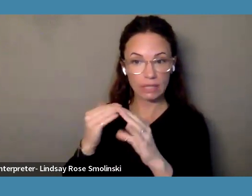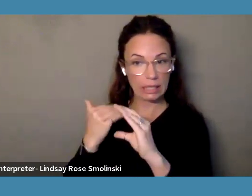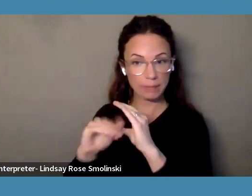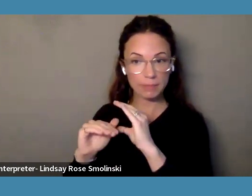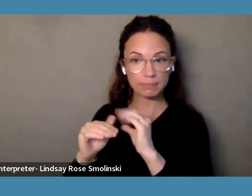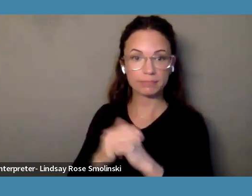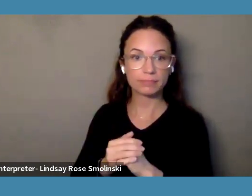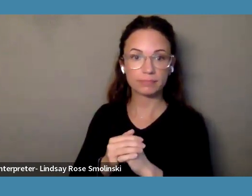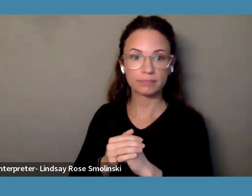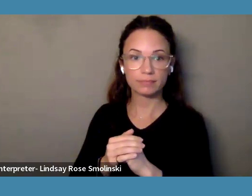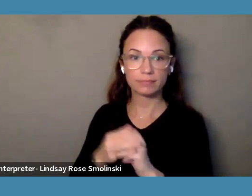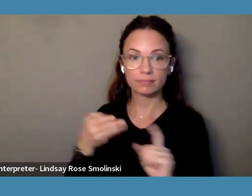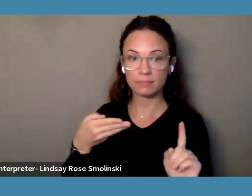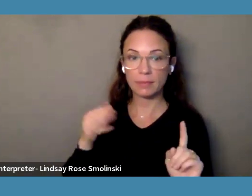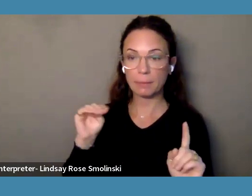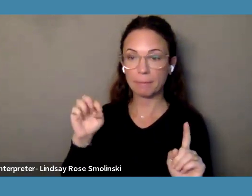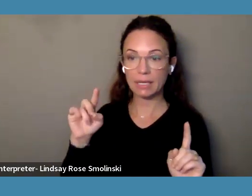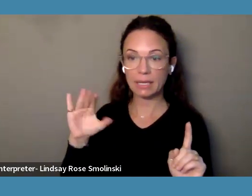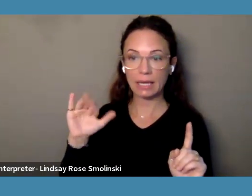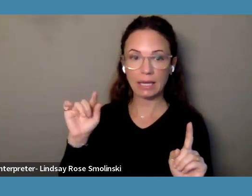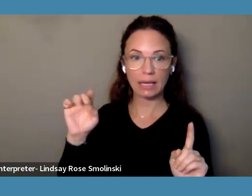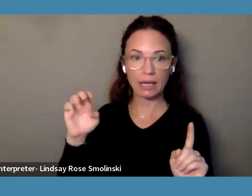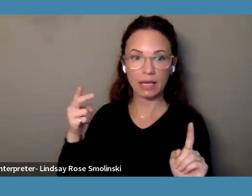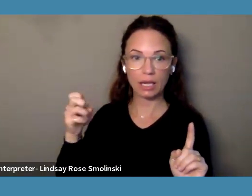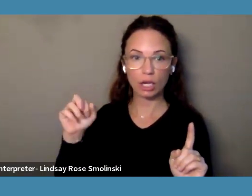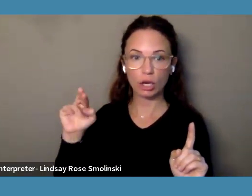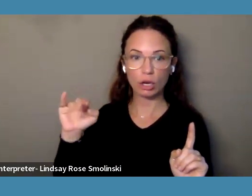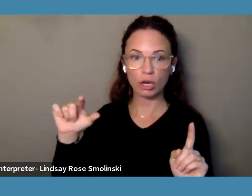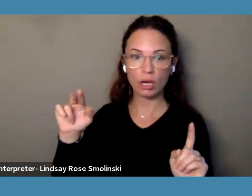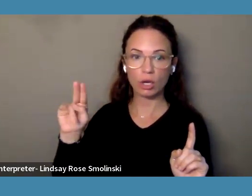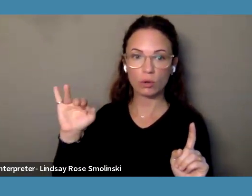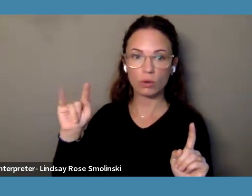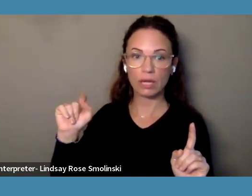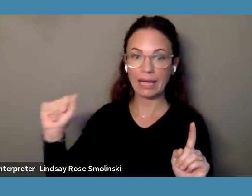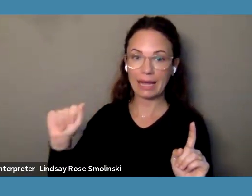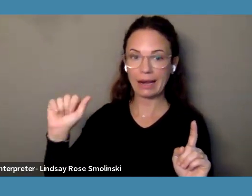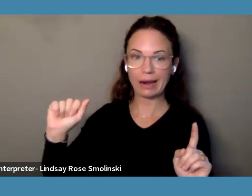by emailing medicaidhearingunit@ahca.myflorida.com.